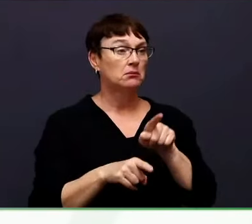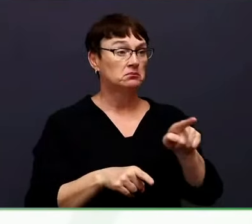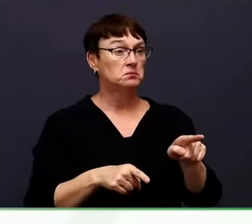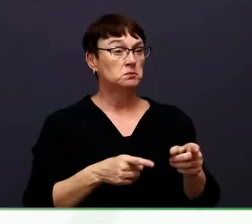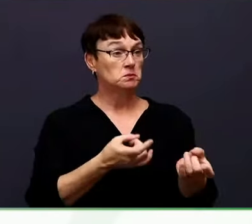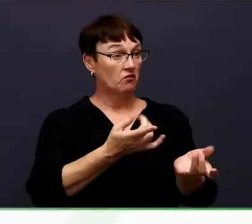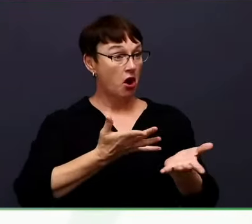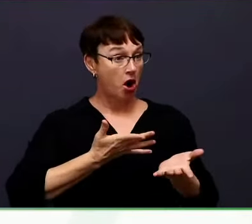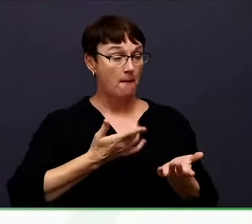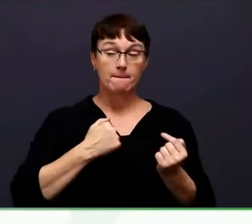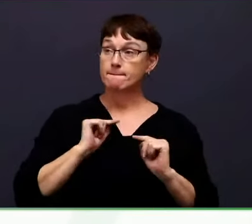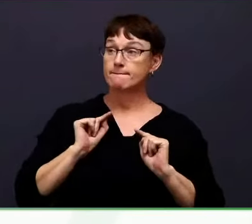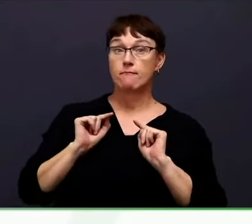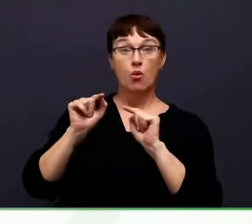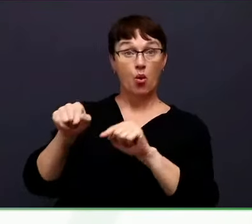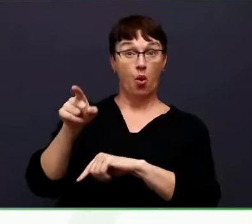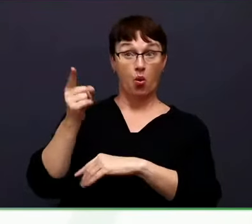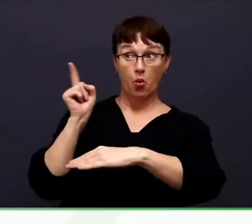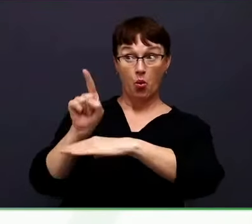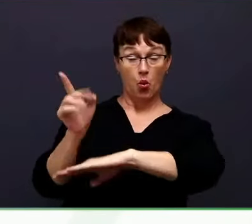This was Turkiye.